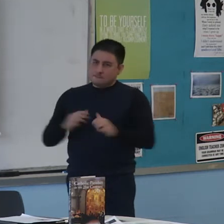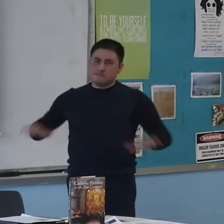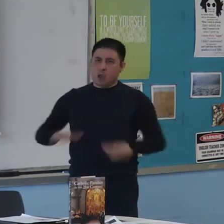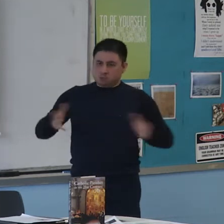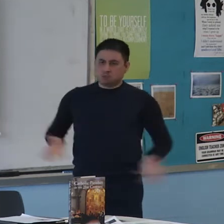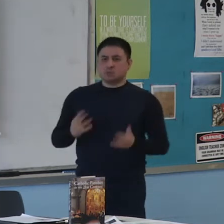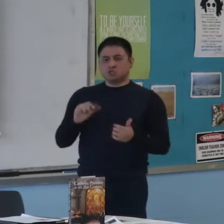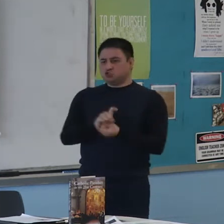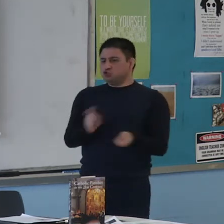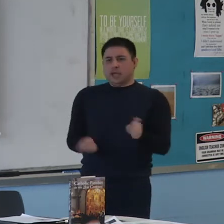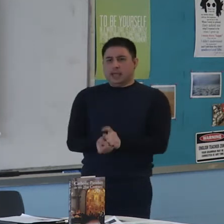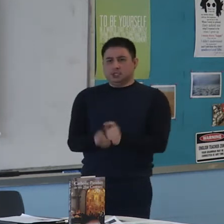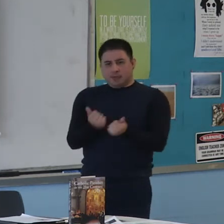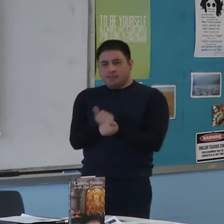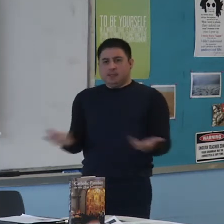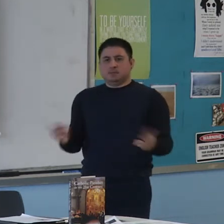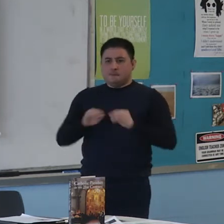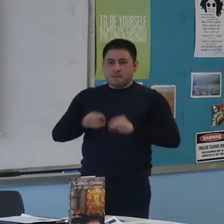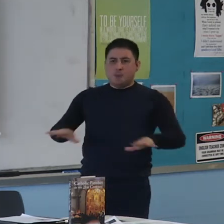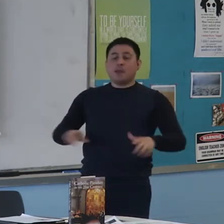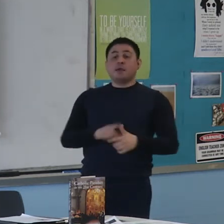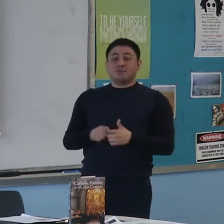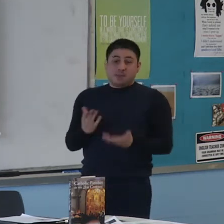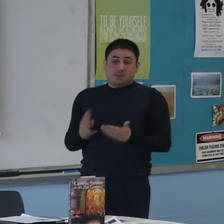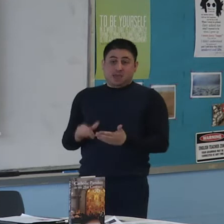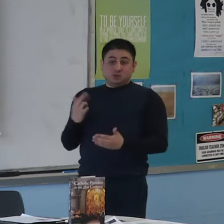we're going to change things," and maybe that accounts for it, but we're, we are,